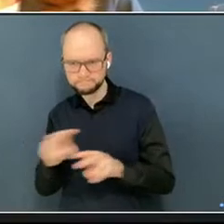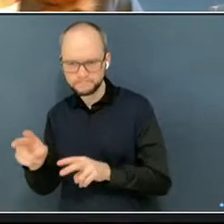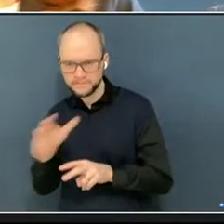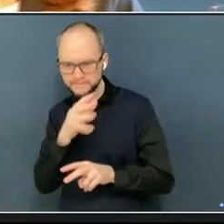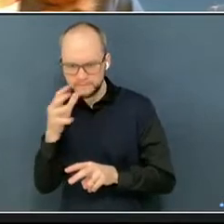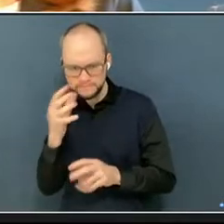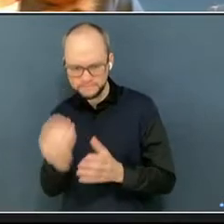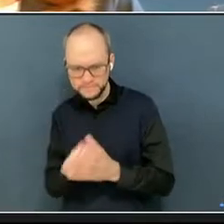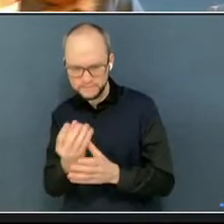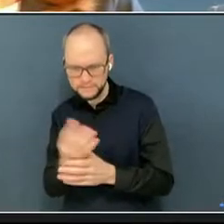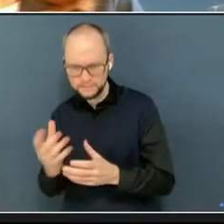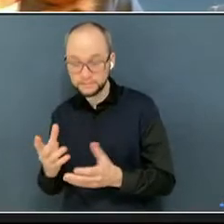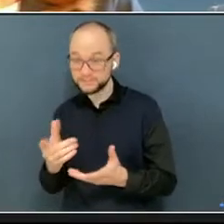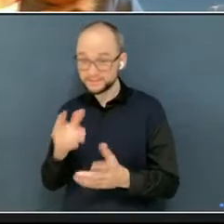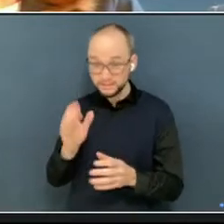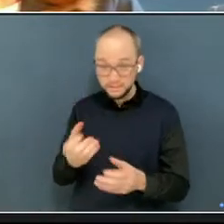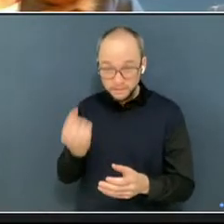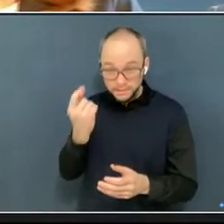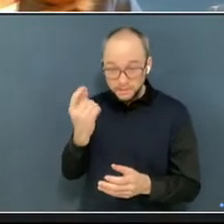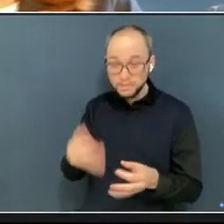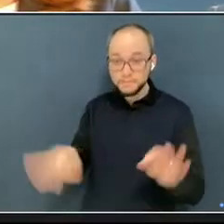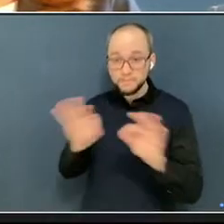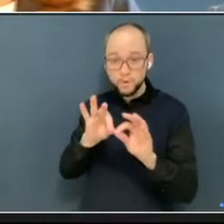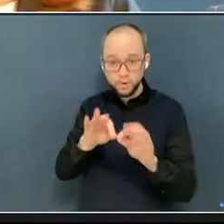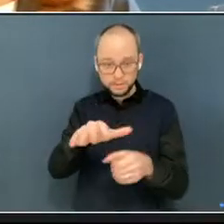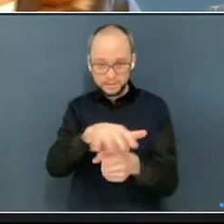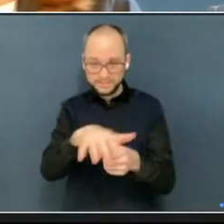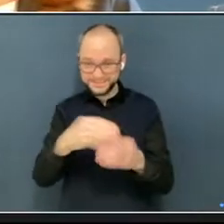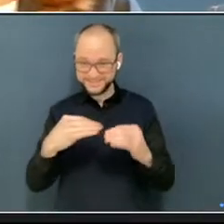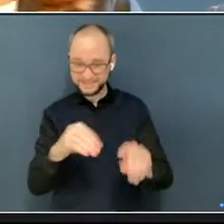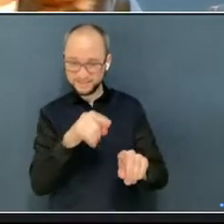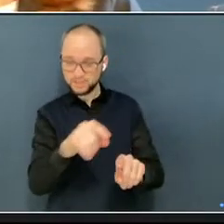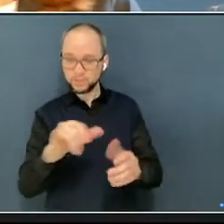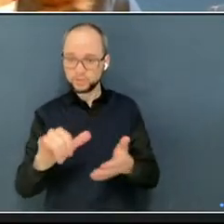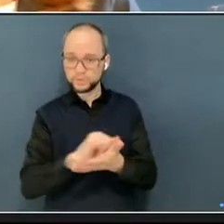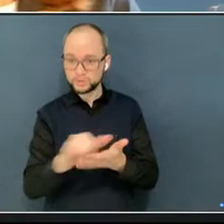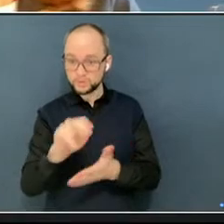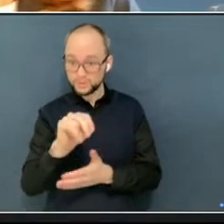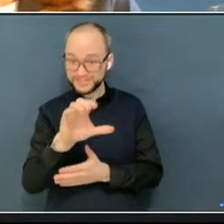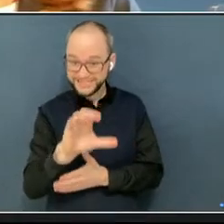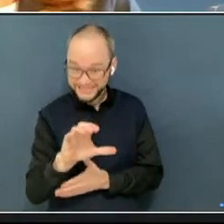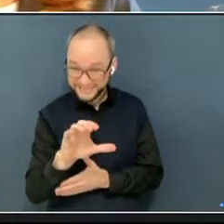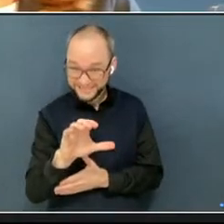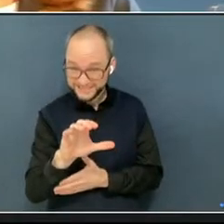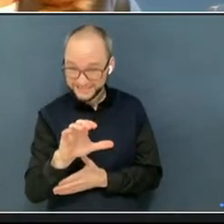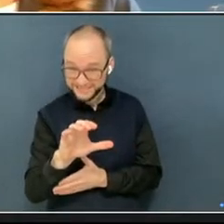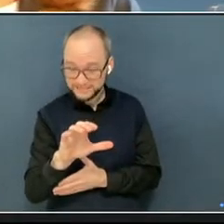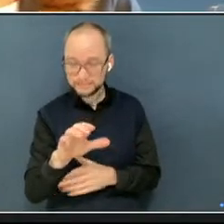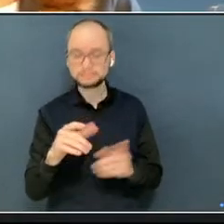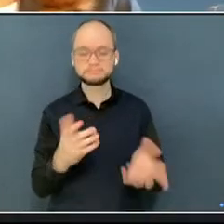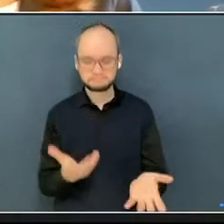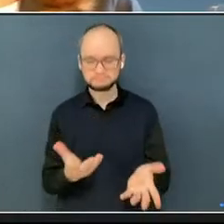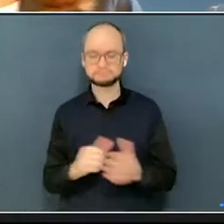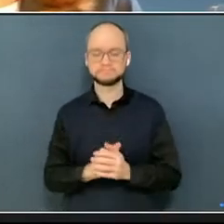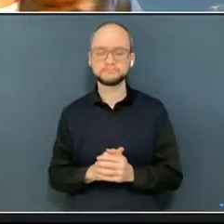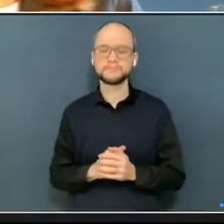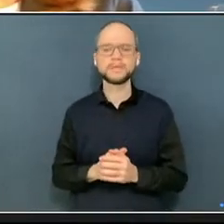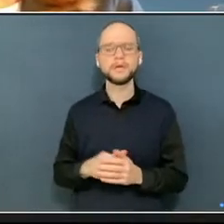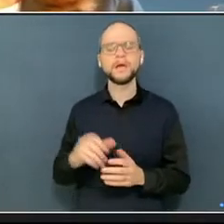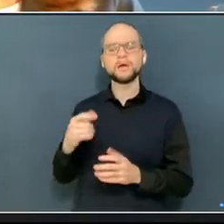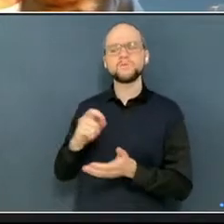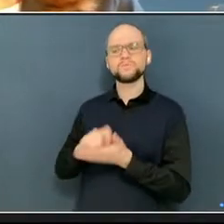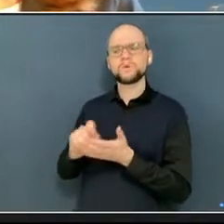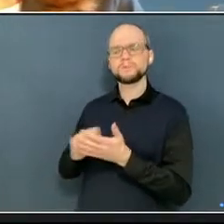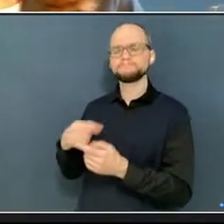City market. I also wanted to ‑‑ well, as I wrote to a friend of mine, to Frederick Kingsbury I wanted to be useful in the world to make others